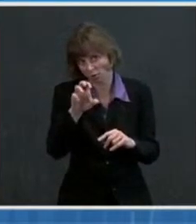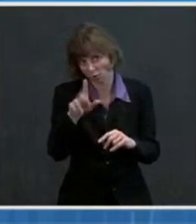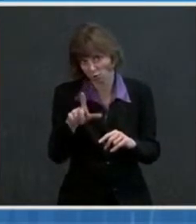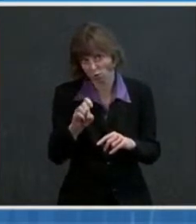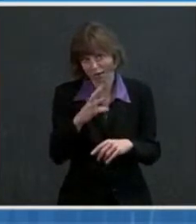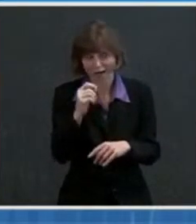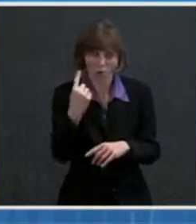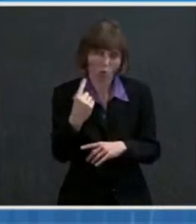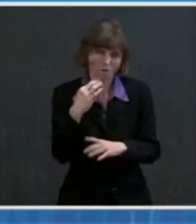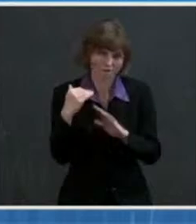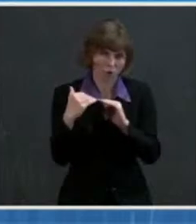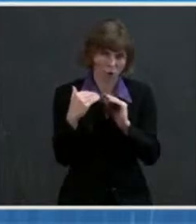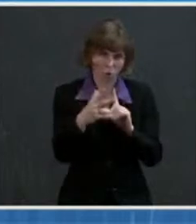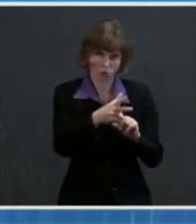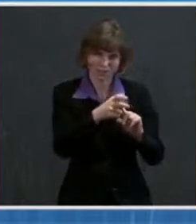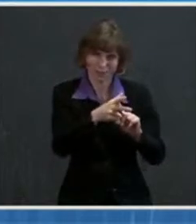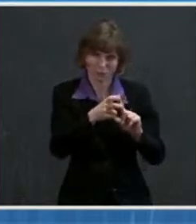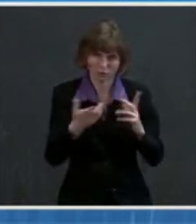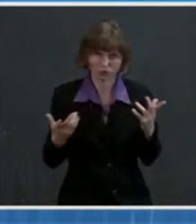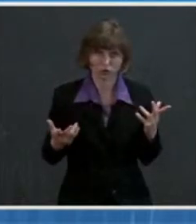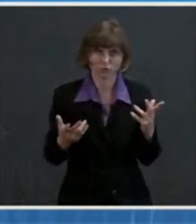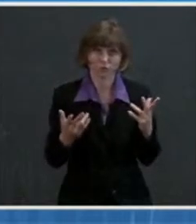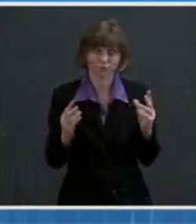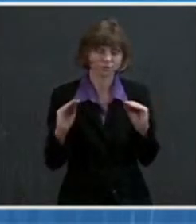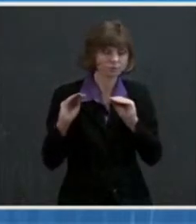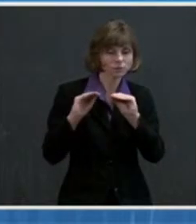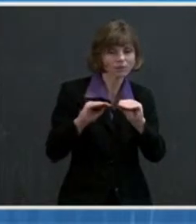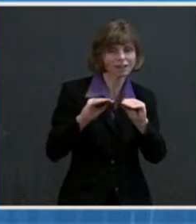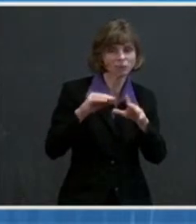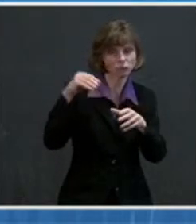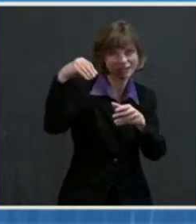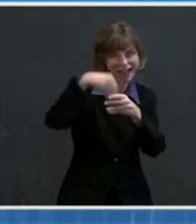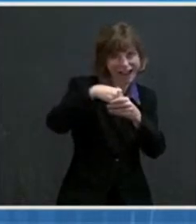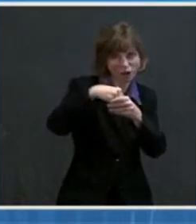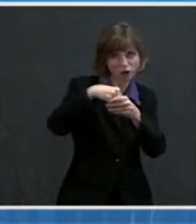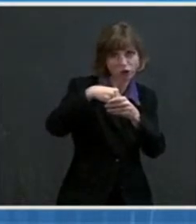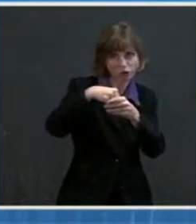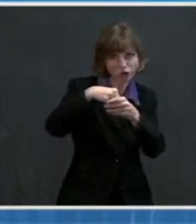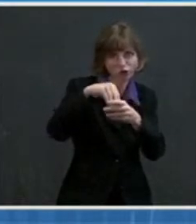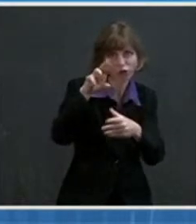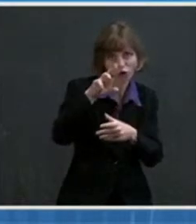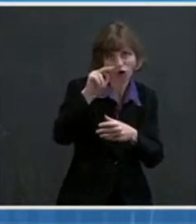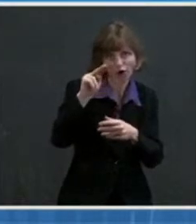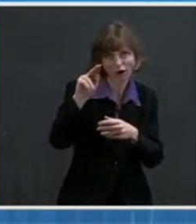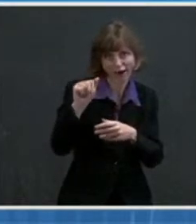NOW WELL DESCRIBED RECEPTORS, THE MOLECULE AND ONE OF ITS